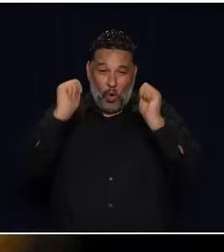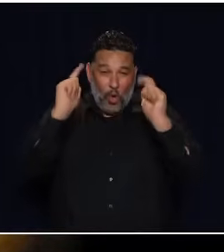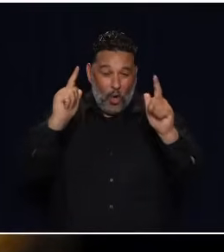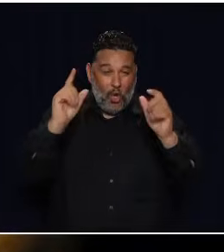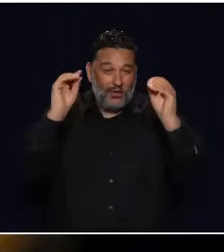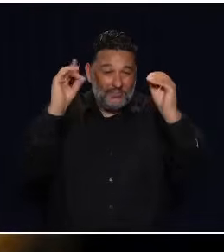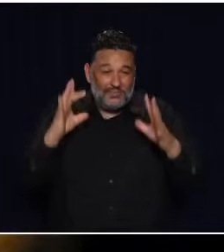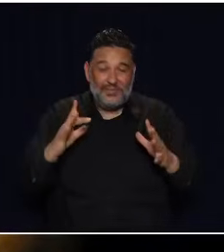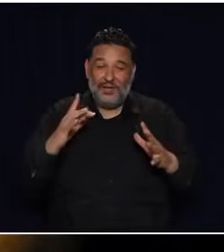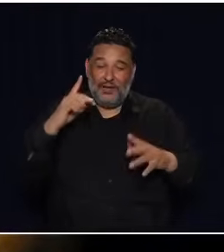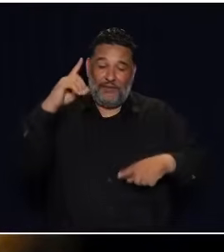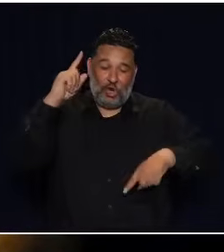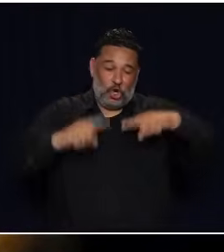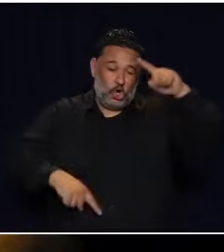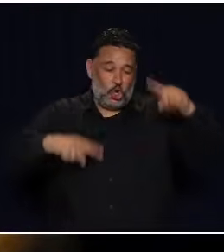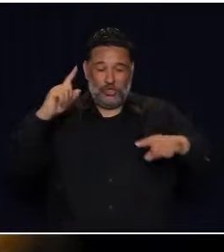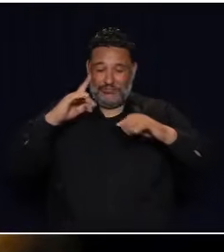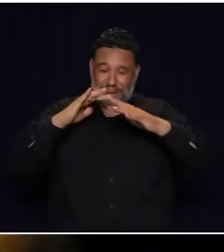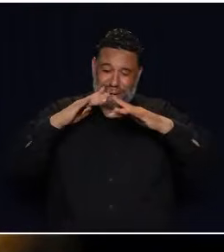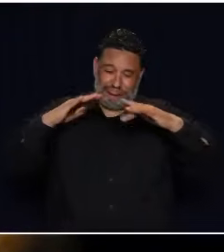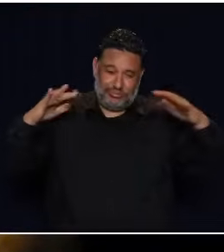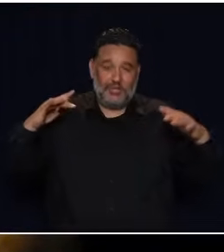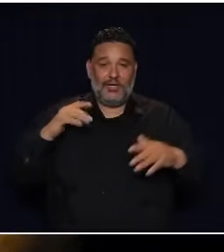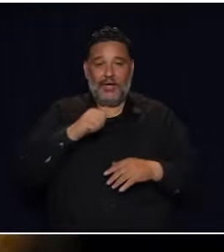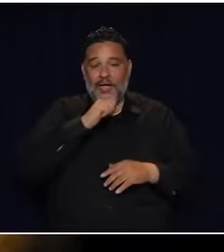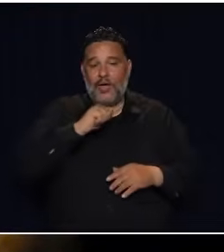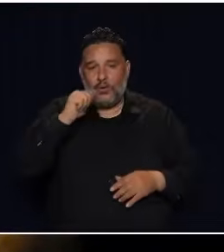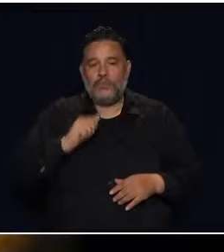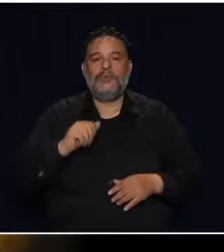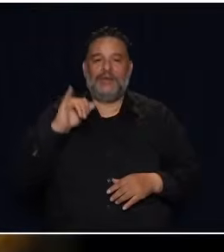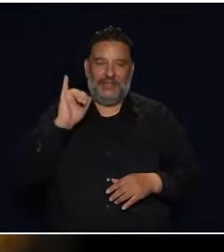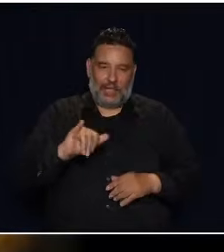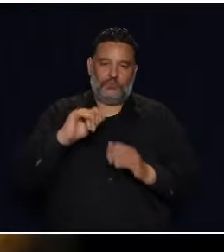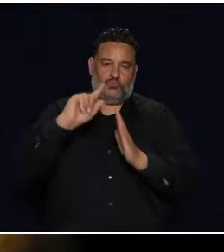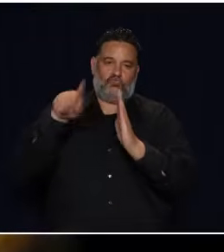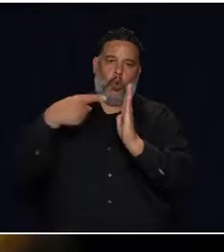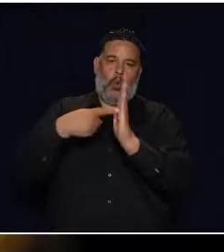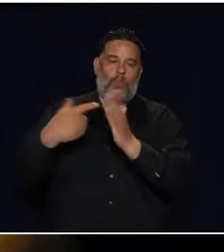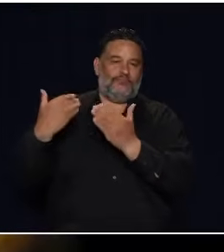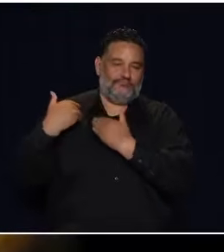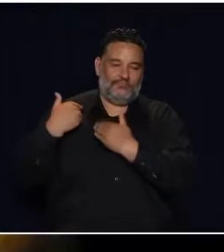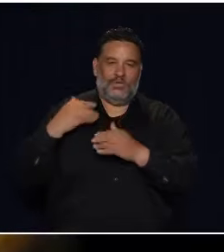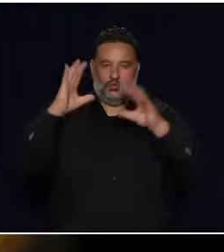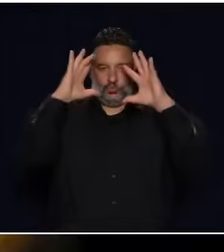BEEN PRIVILEGED TO WORK WITH. THAT MEANS ALL OF OUR EDUCATORS.